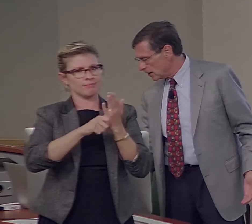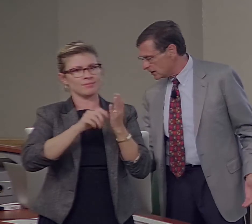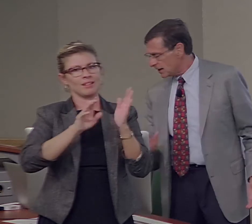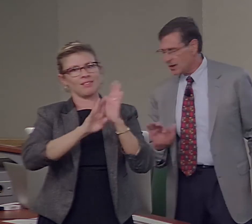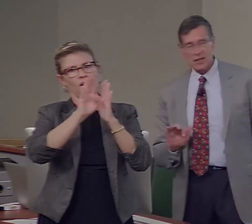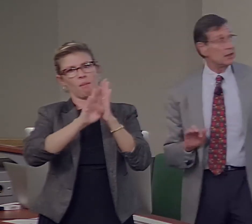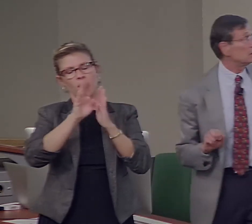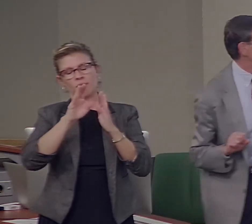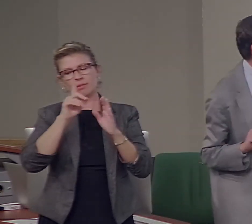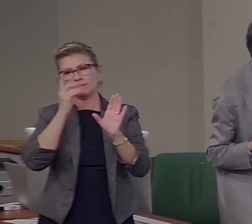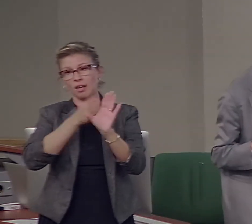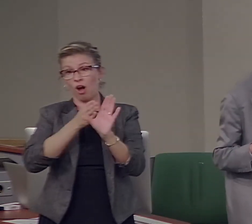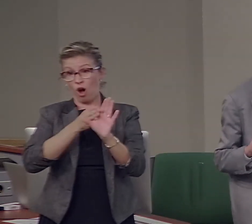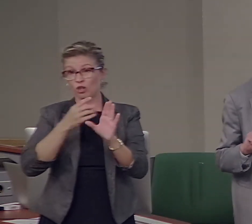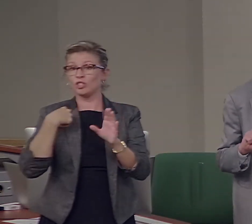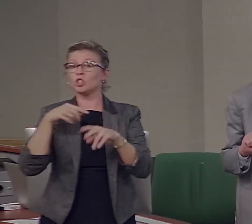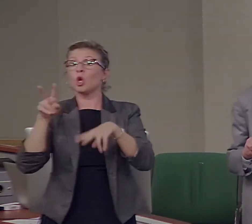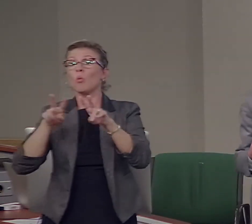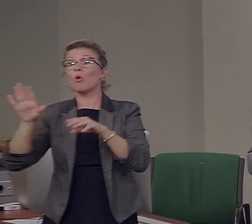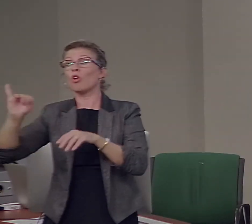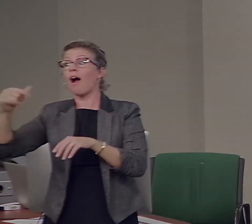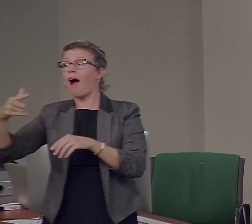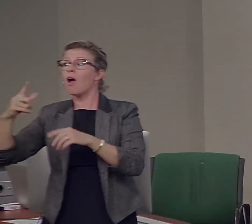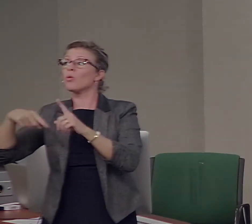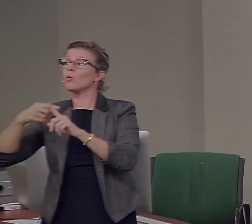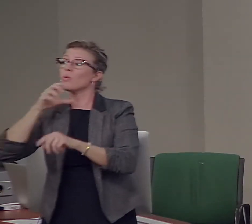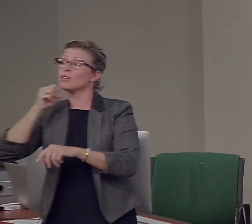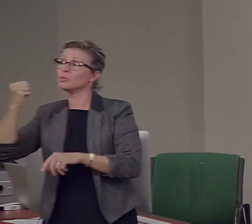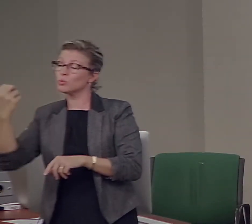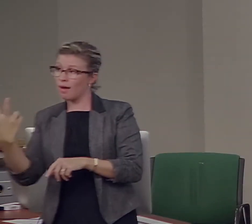We looked at the 12-year IQ scores of the sample.